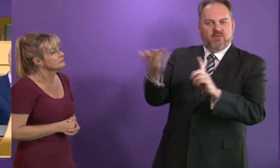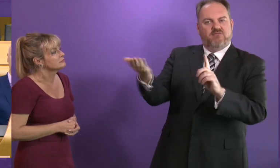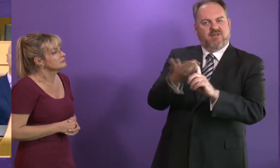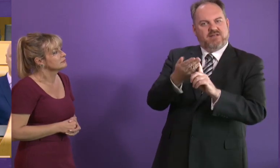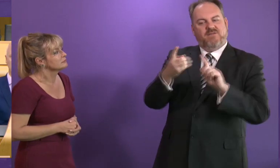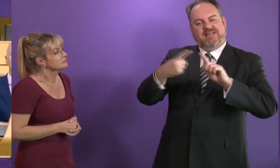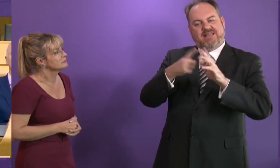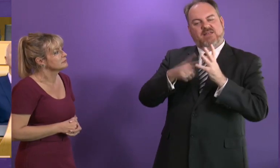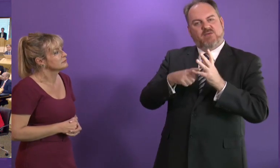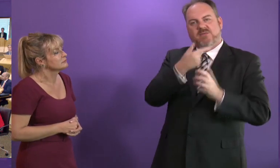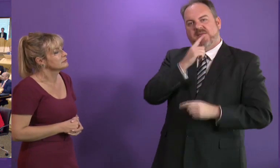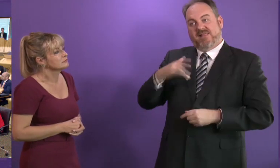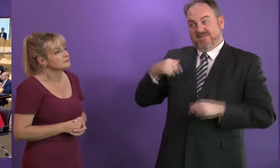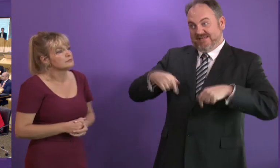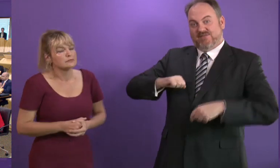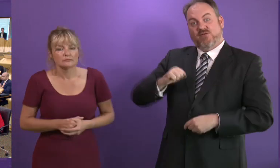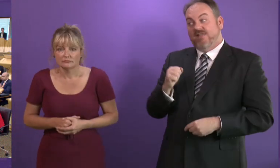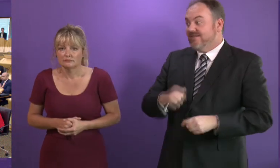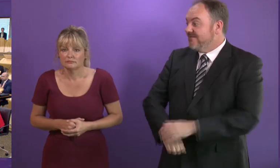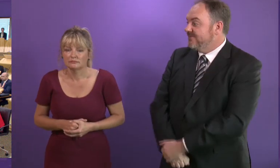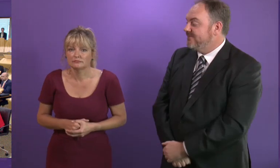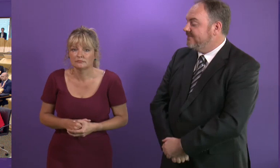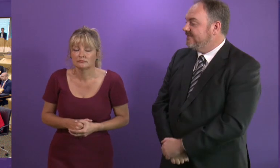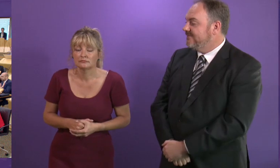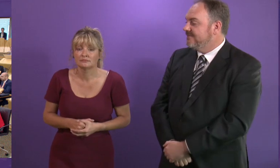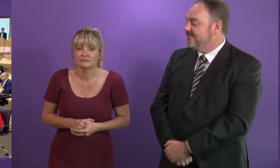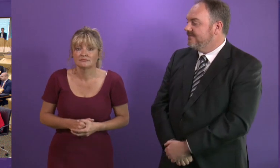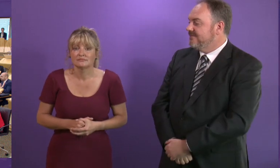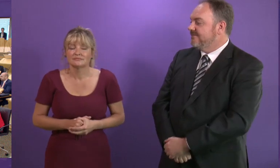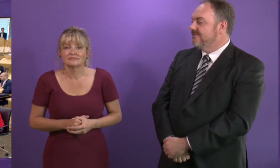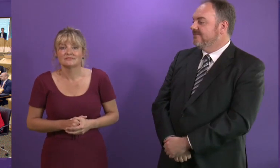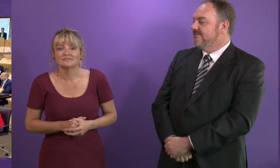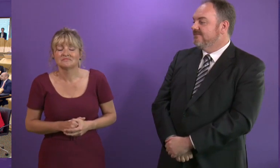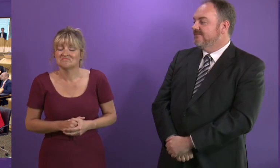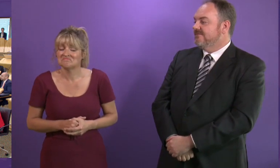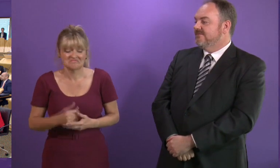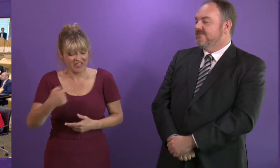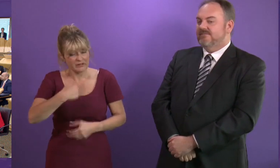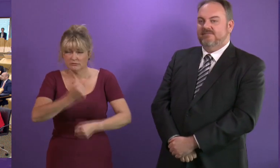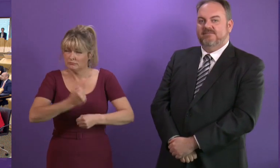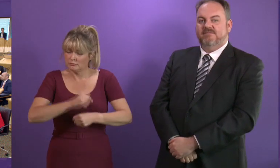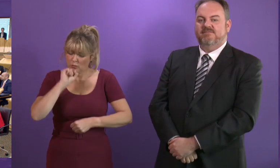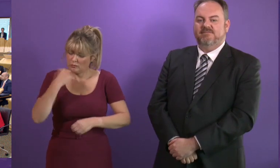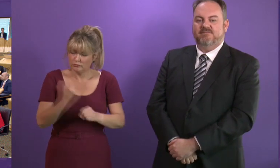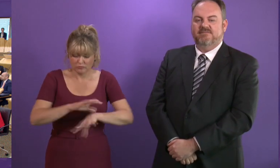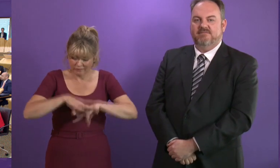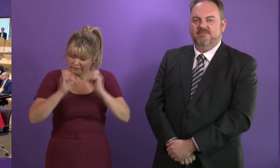The First Minister (Nicola Sturgeon): We will do everything that we can to stand up for and protect the rights of EU nationals.